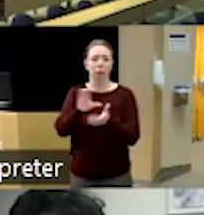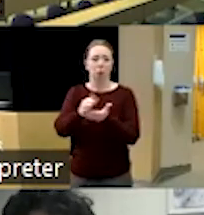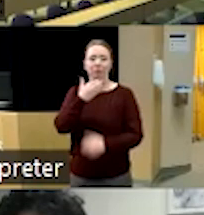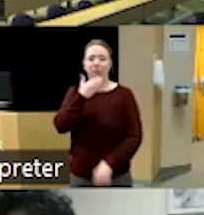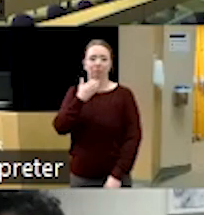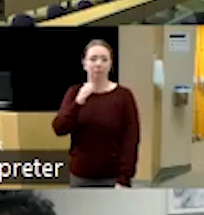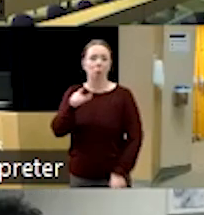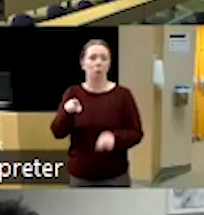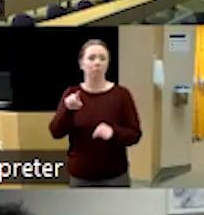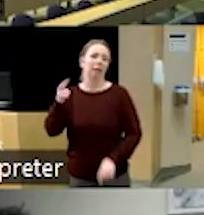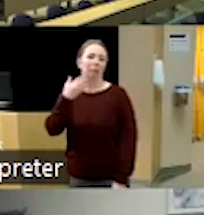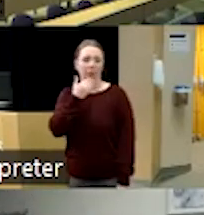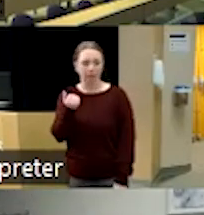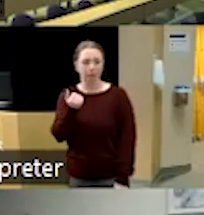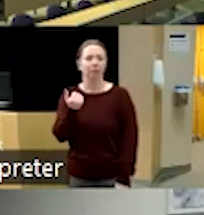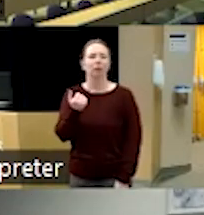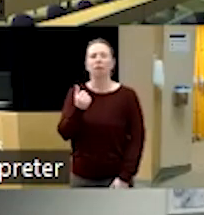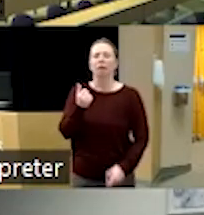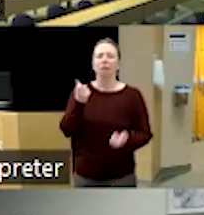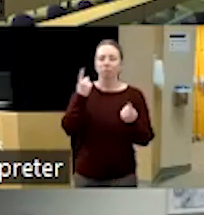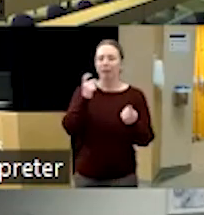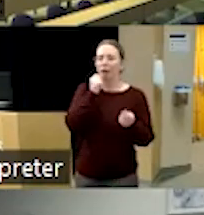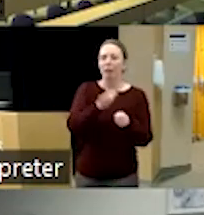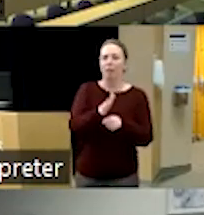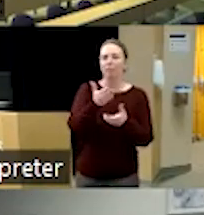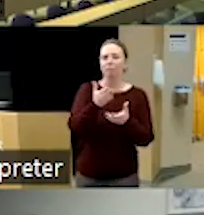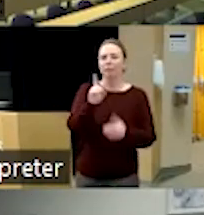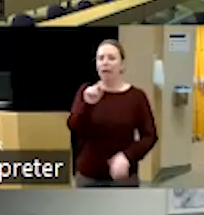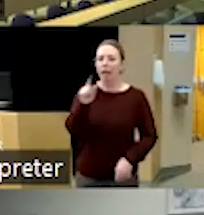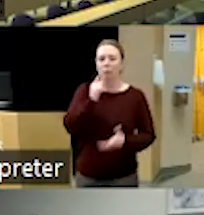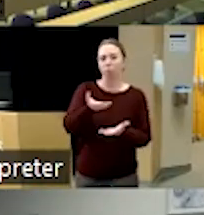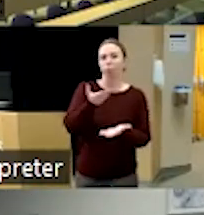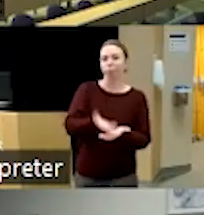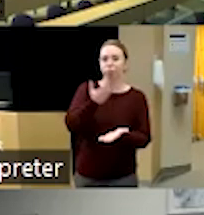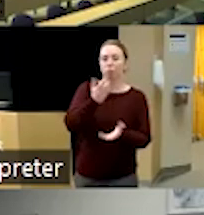has to be individualized and therapeutic drug management monitoring is necessary